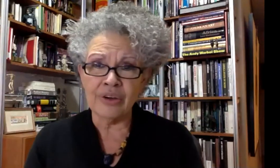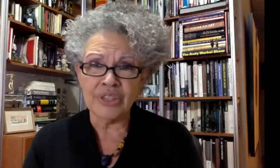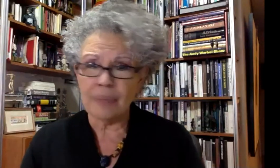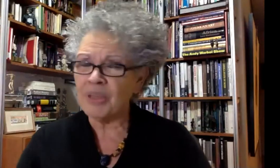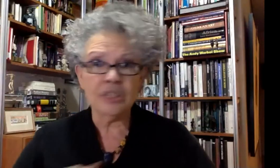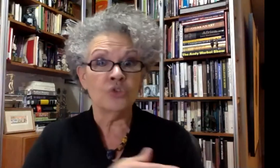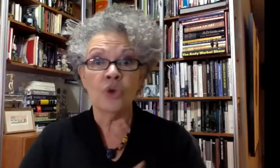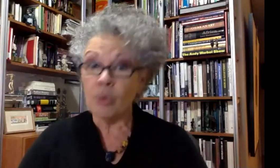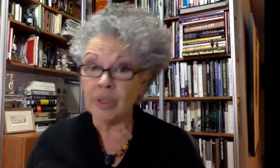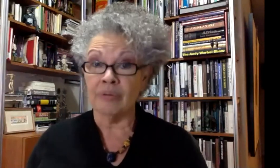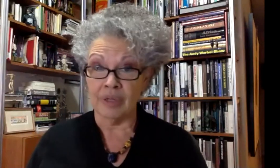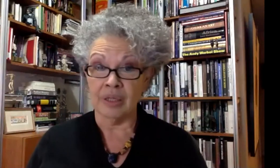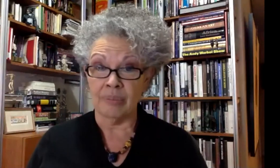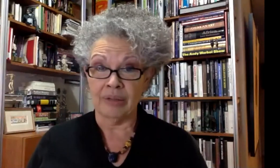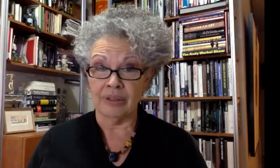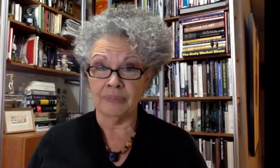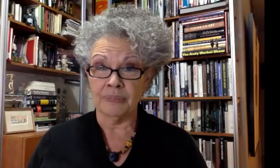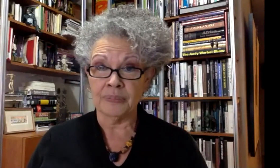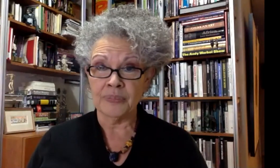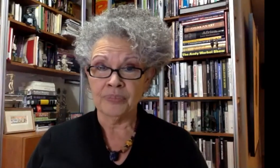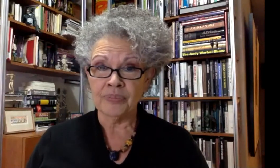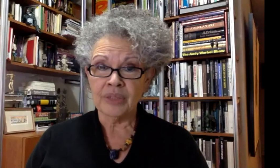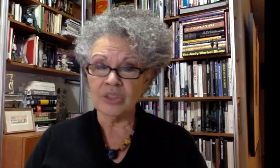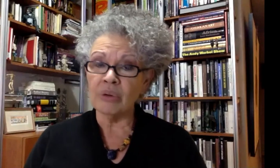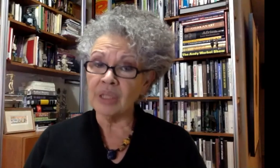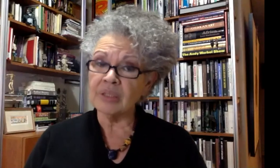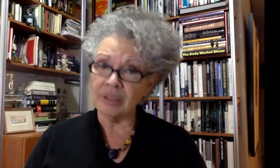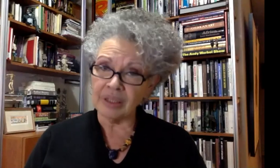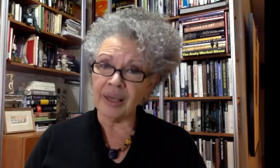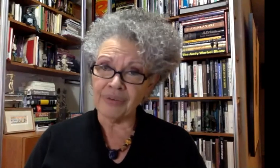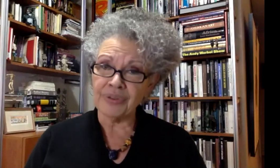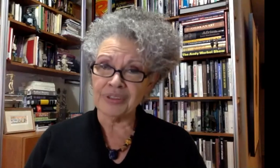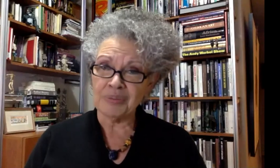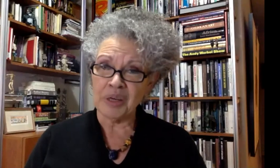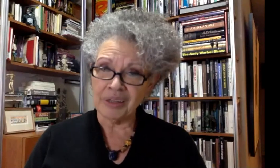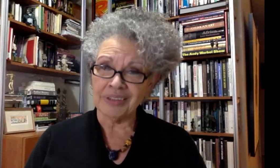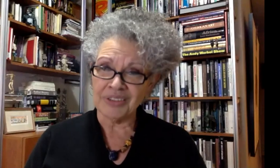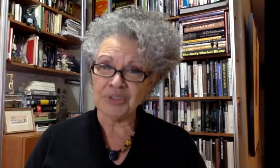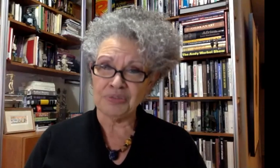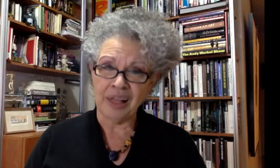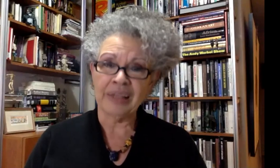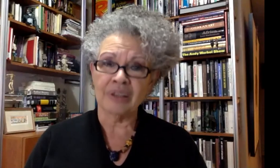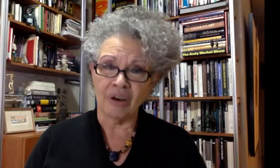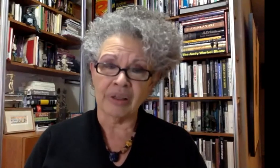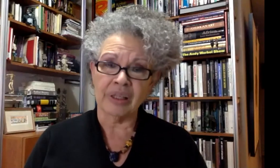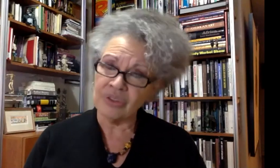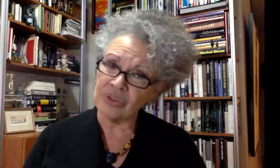a lot that I could interpret in terms of what your re-looking and rethinking was about but